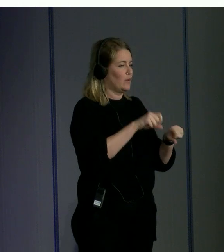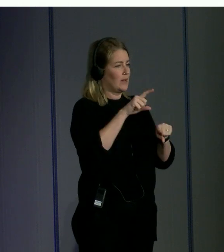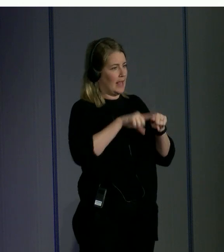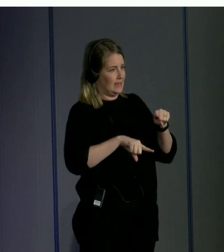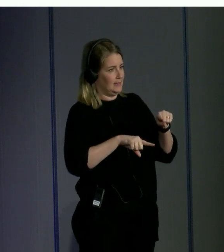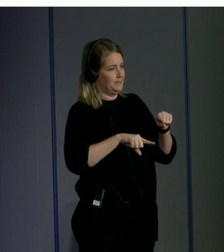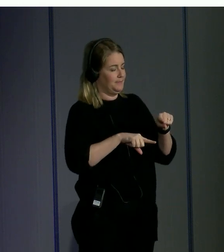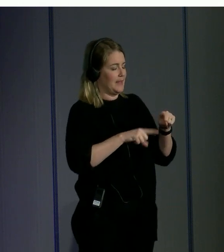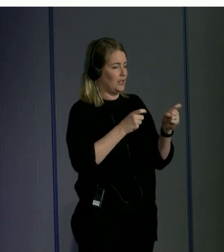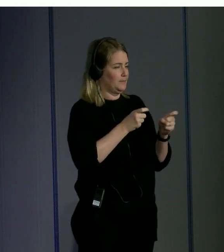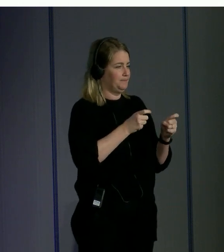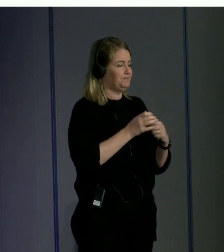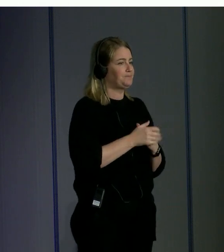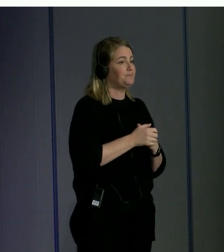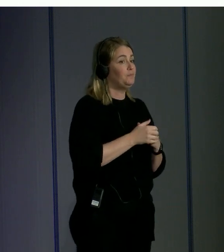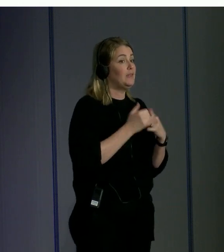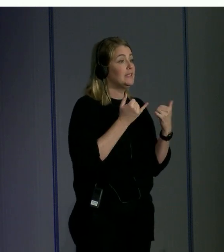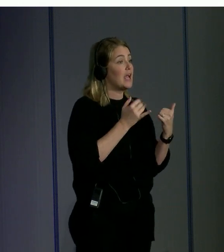So at this point, let's define conceptual integrity.